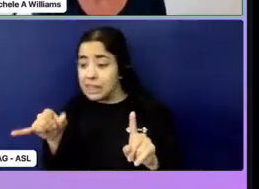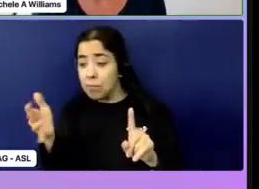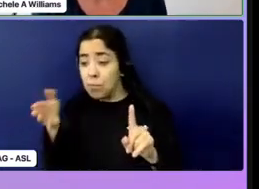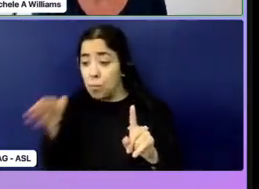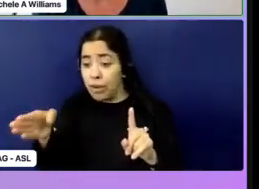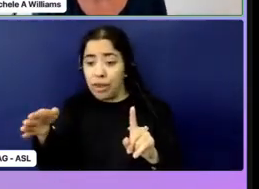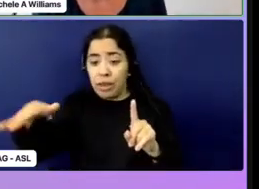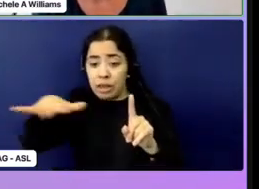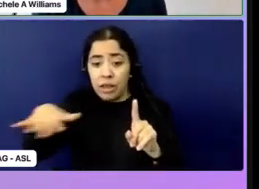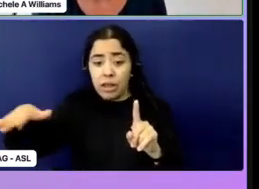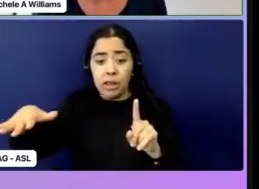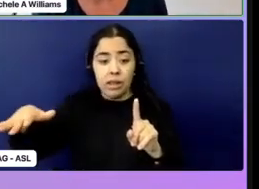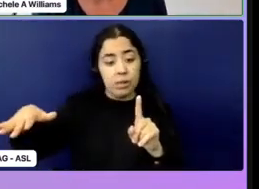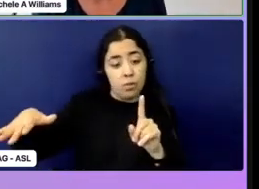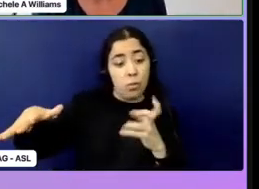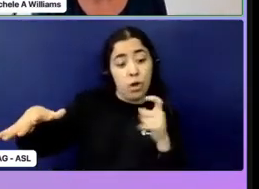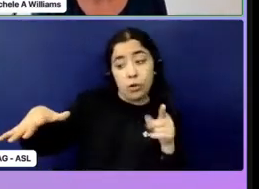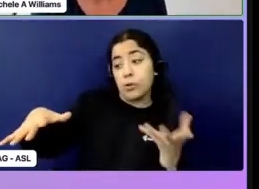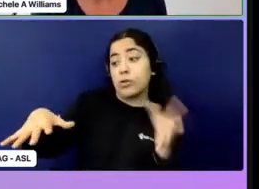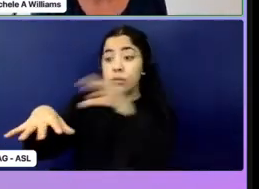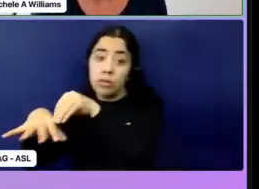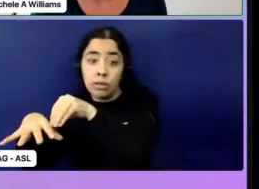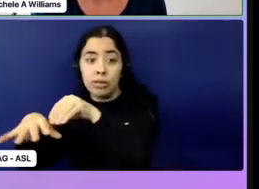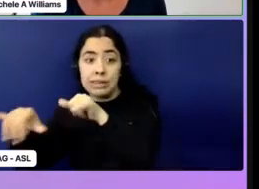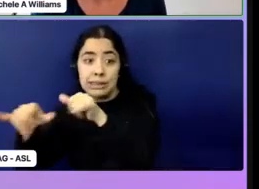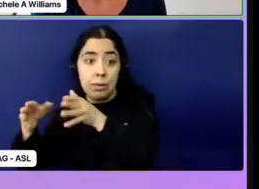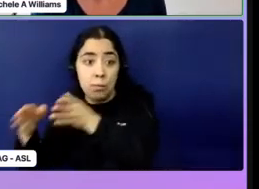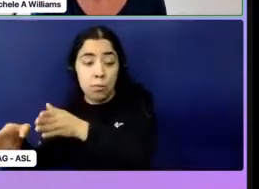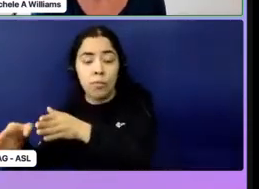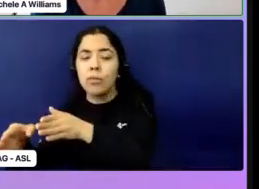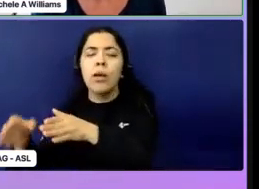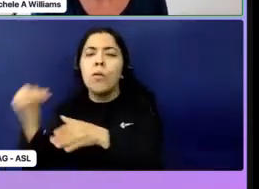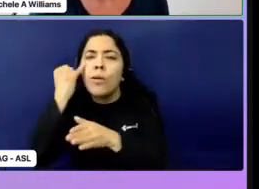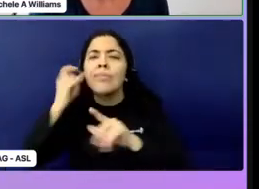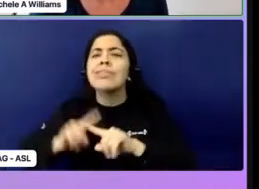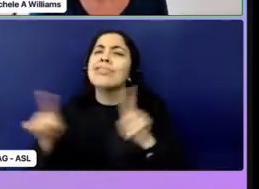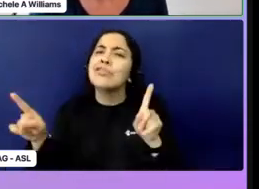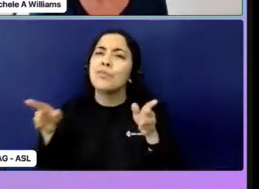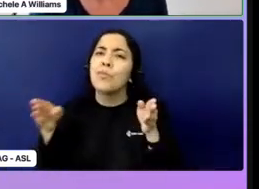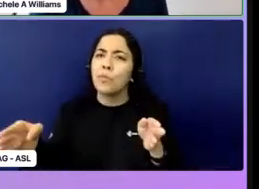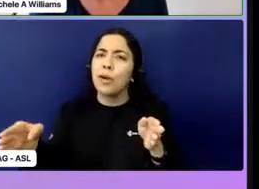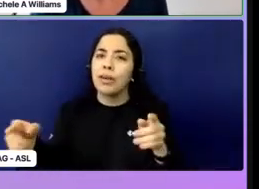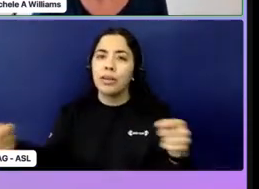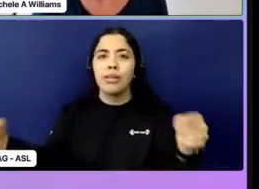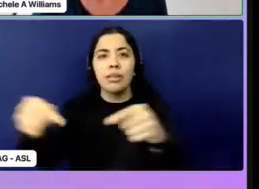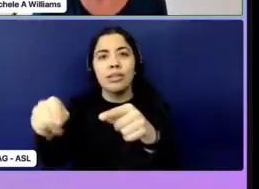what if there's just simply an alternative way to do something? Is there our